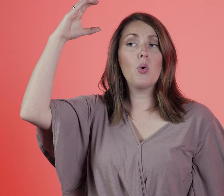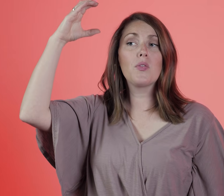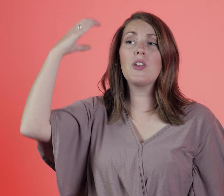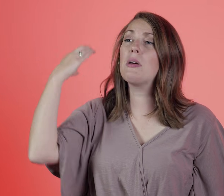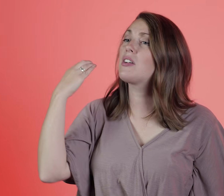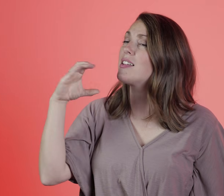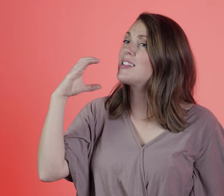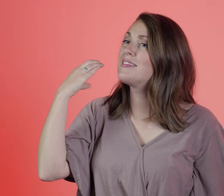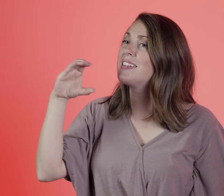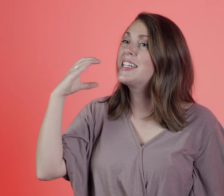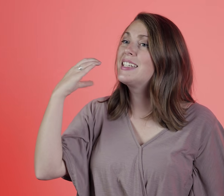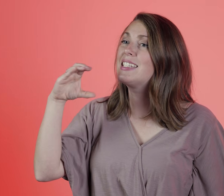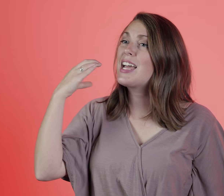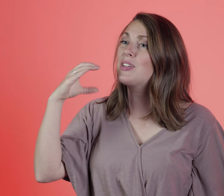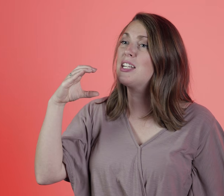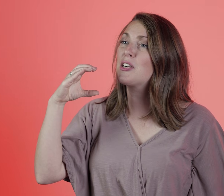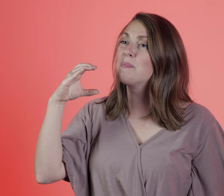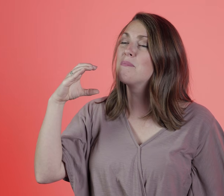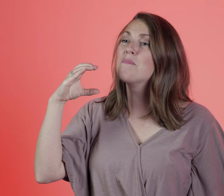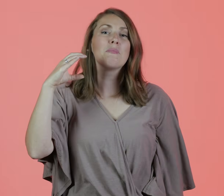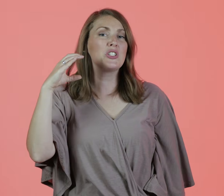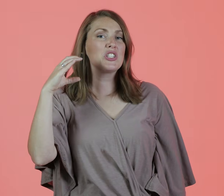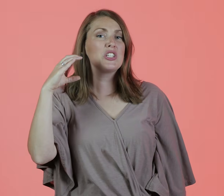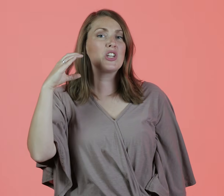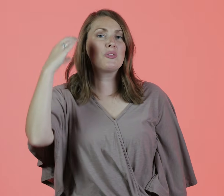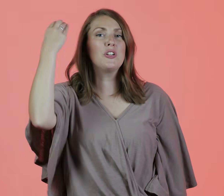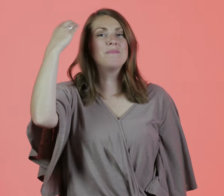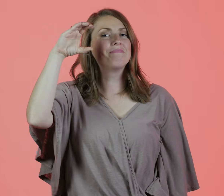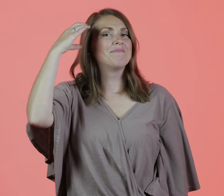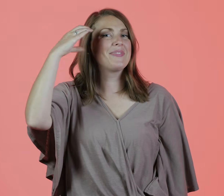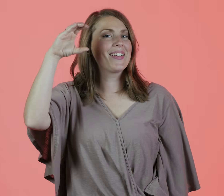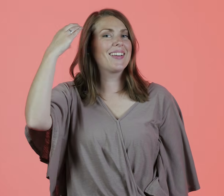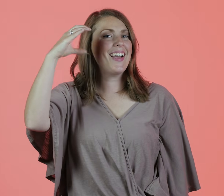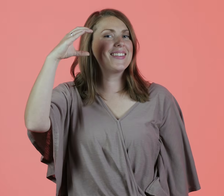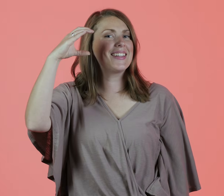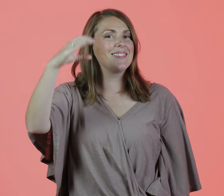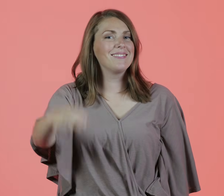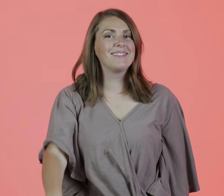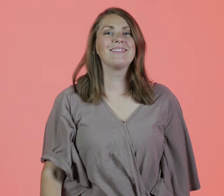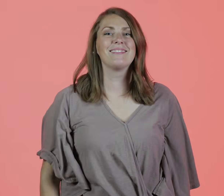Or female cousin down here. But just in general. Cousin.